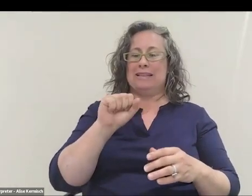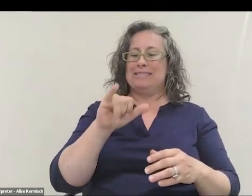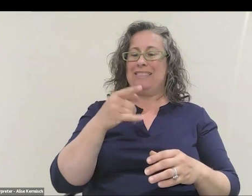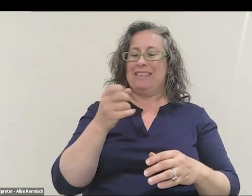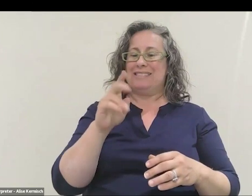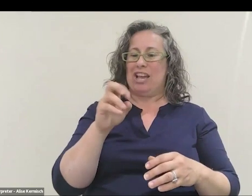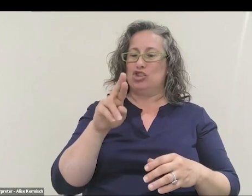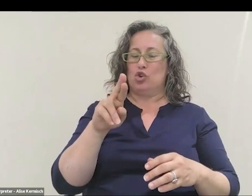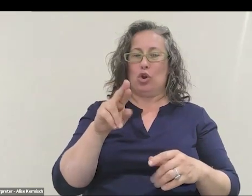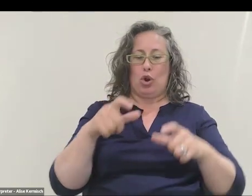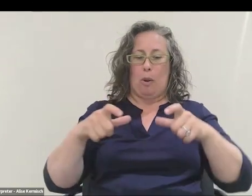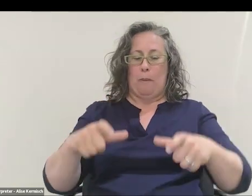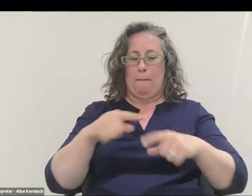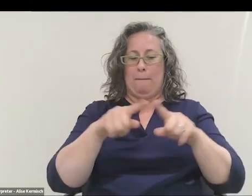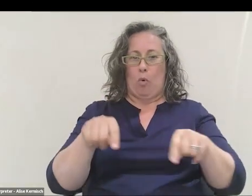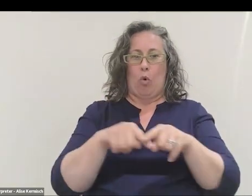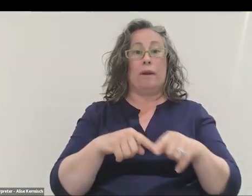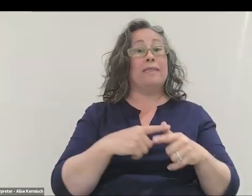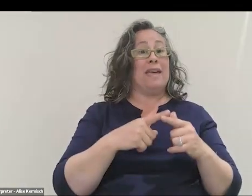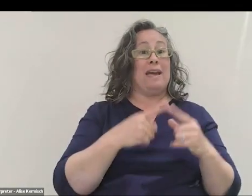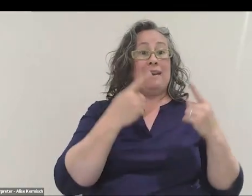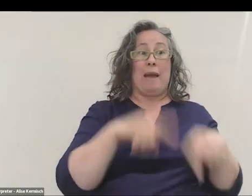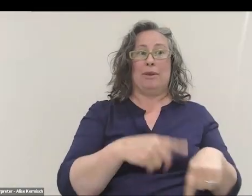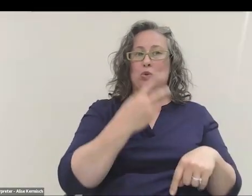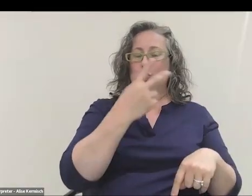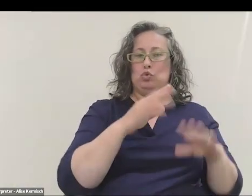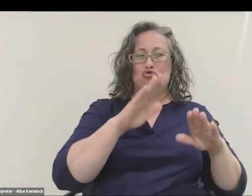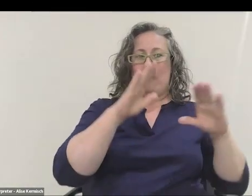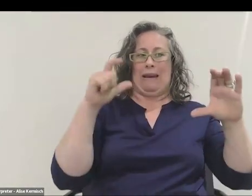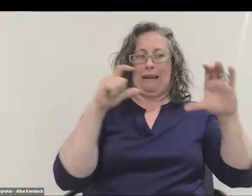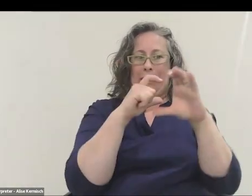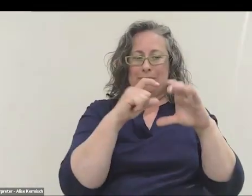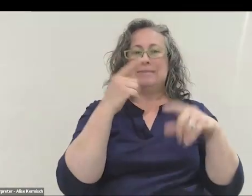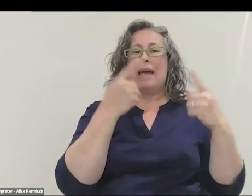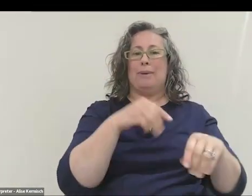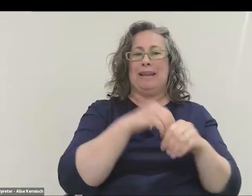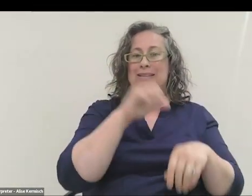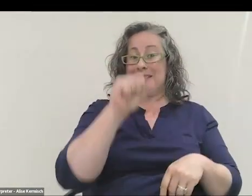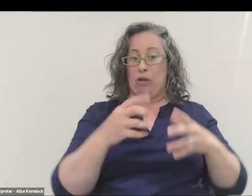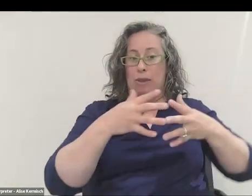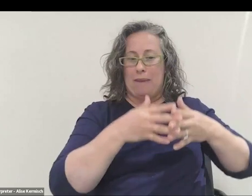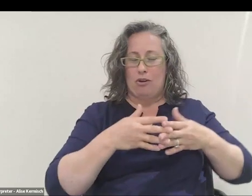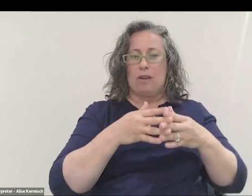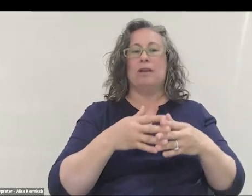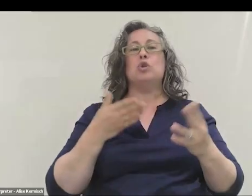Then these two great eclipses happened in South America. It passed through Chile and Argentina.